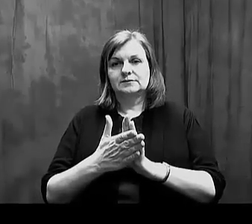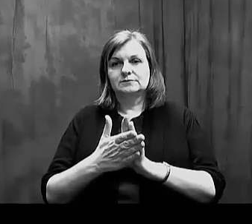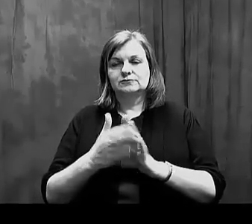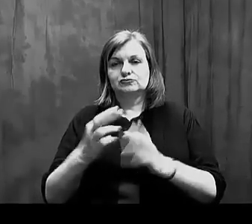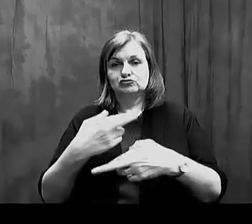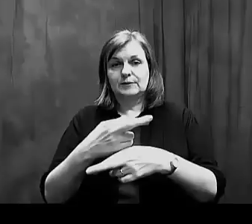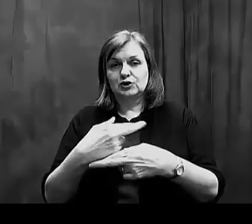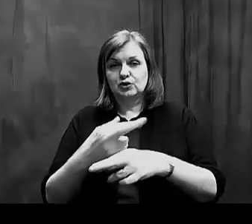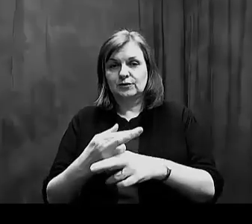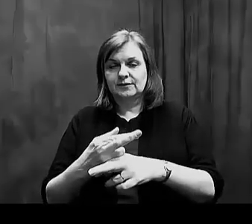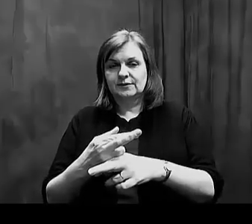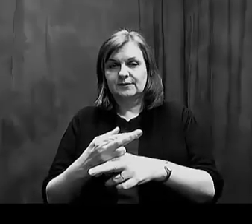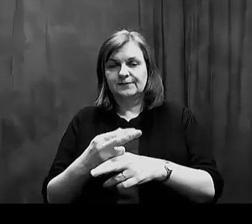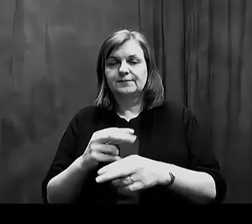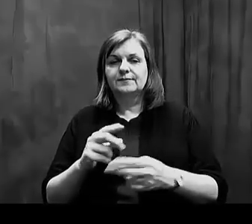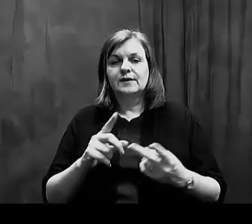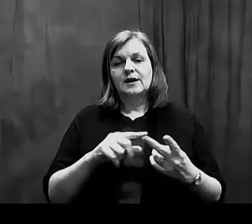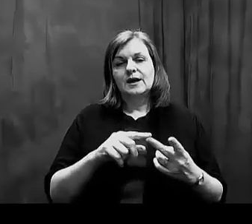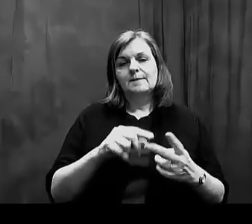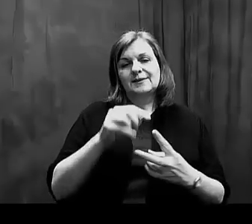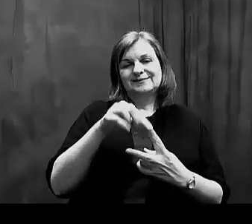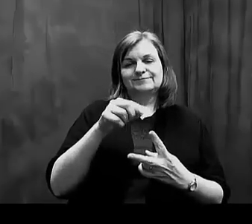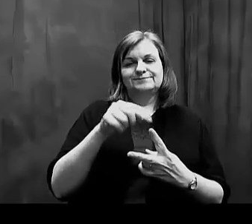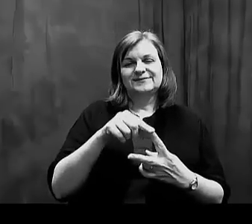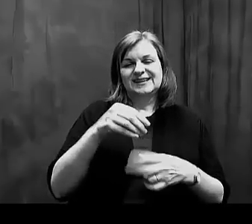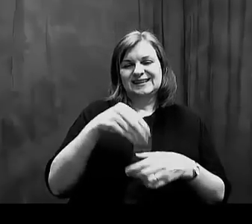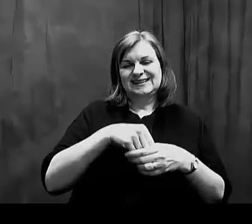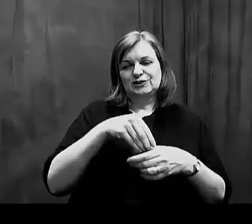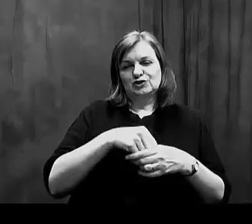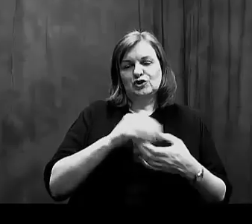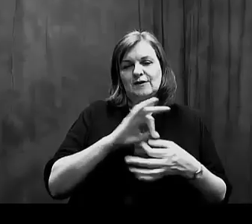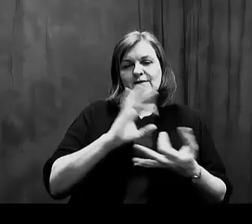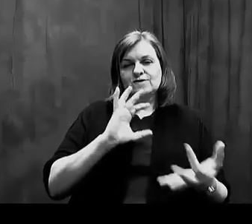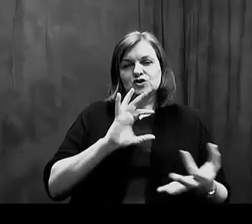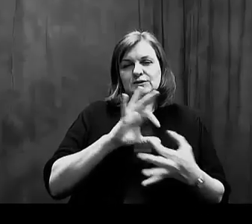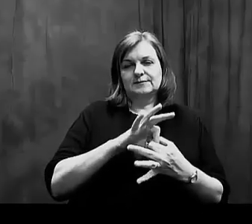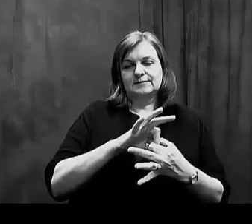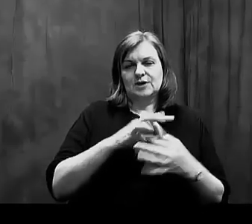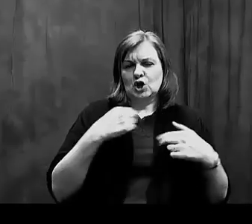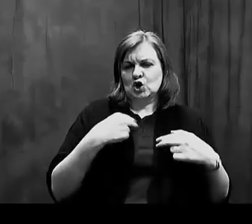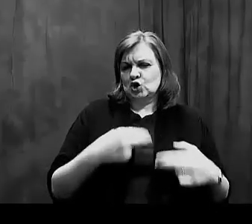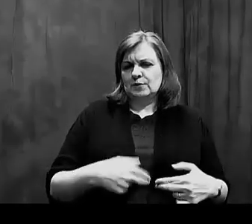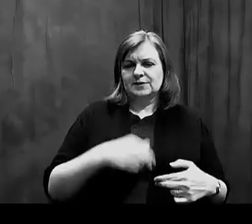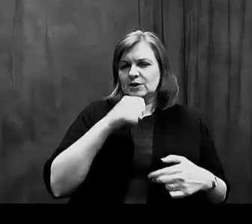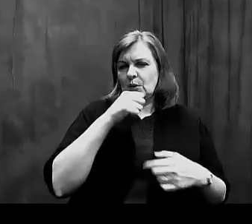greater number of eggs produced for us and for that